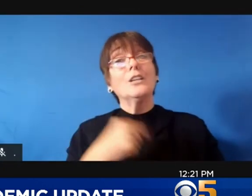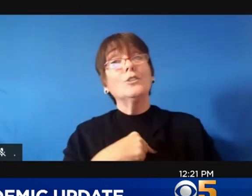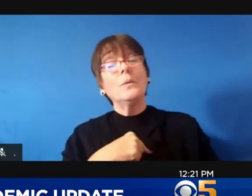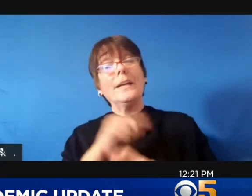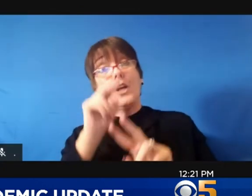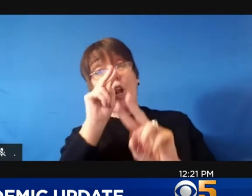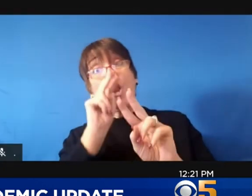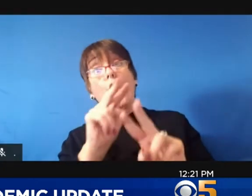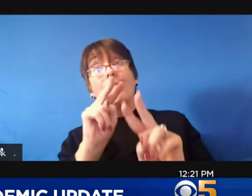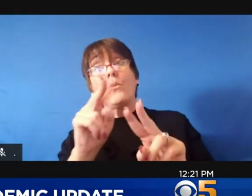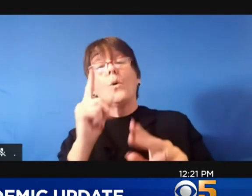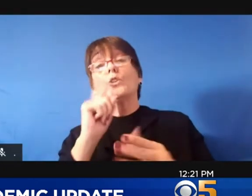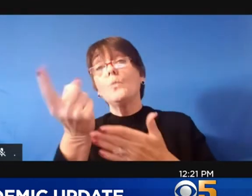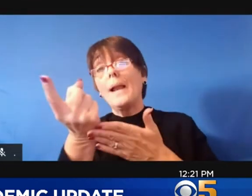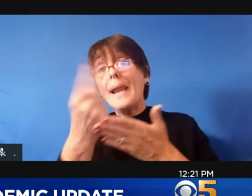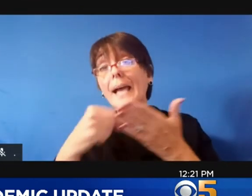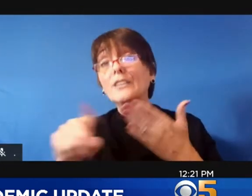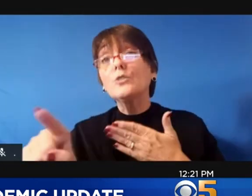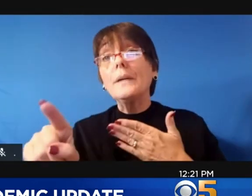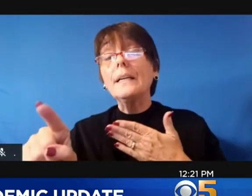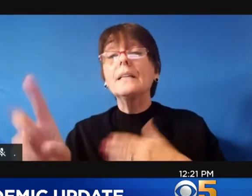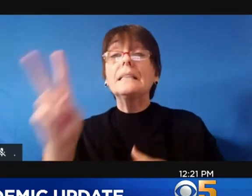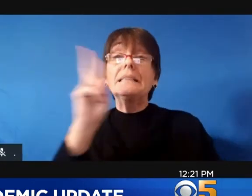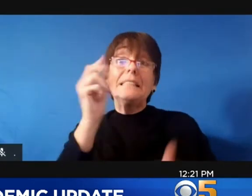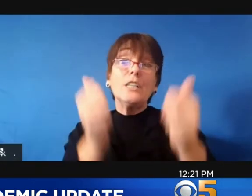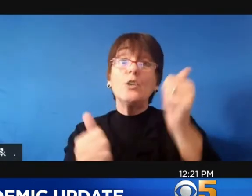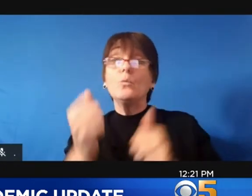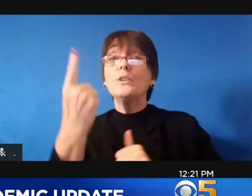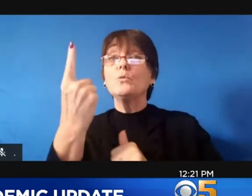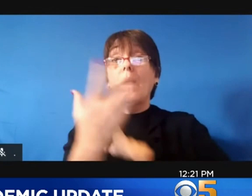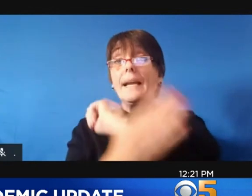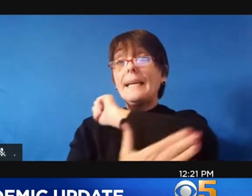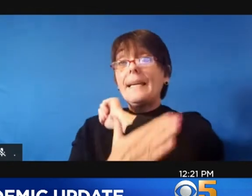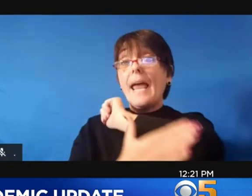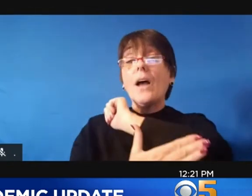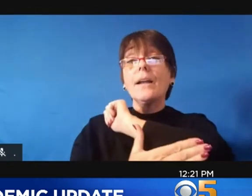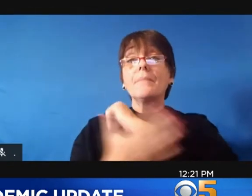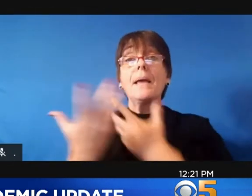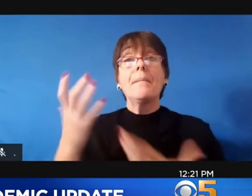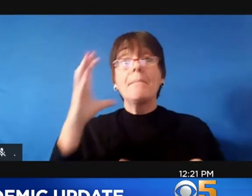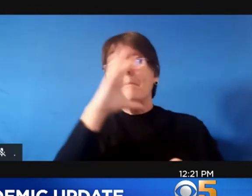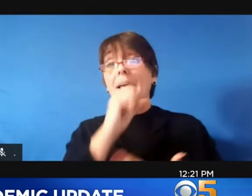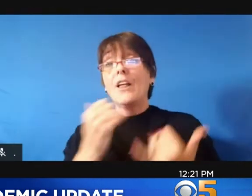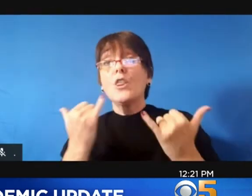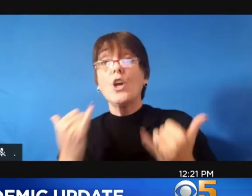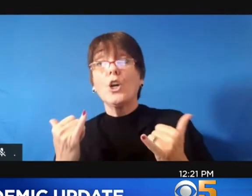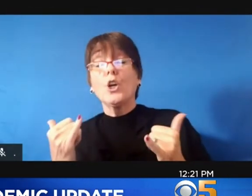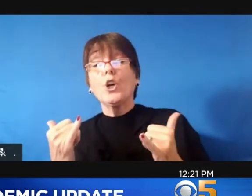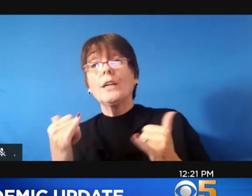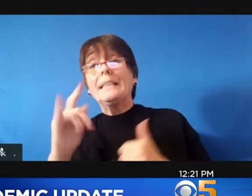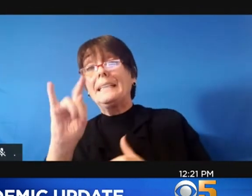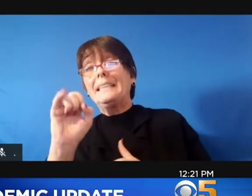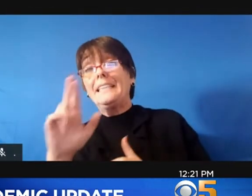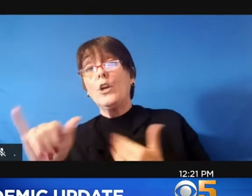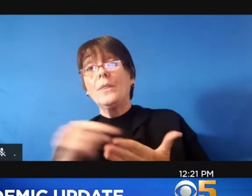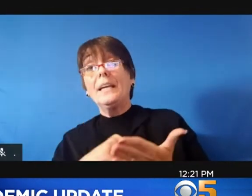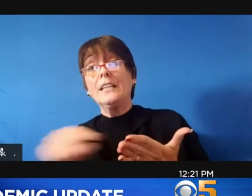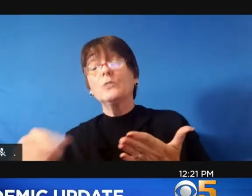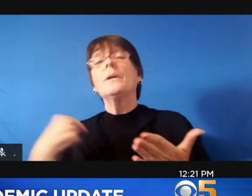ONLY A NUMBER OF COUNTIES MOVING BACK. TO REITERATE WHAT THE DOCTOR INDICATED, AS WE LOOK FORWARD TO NEXT WEEK AND WE SEE WHICH